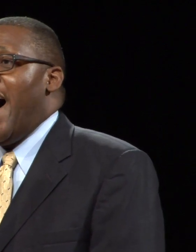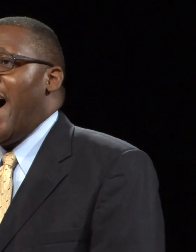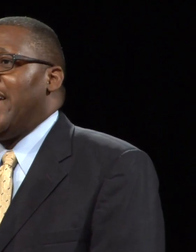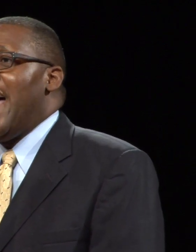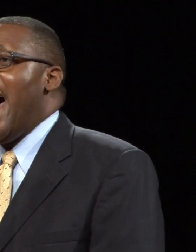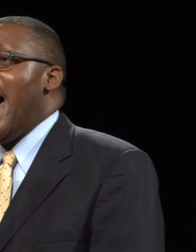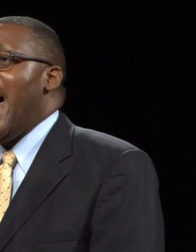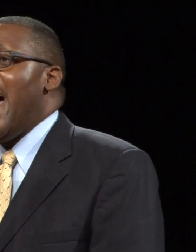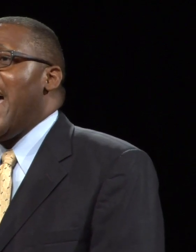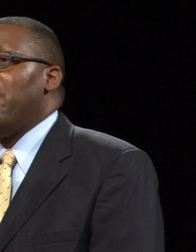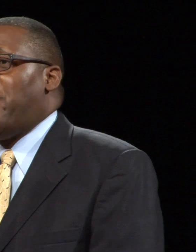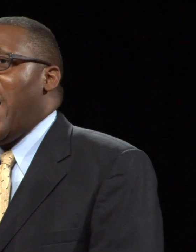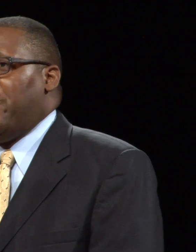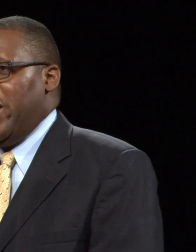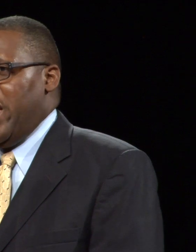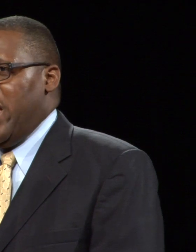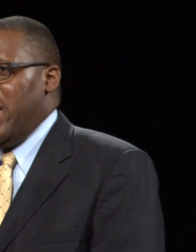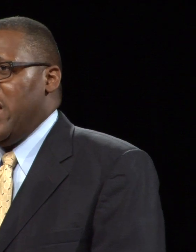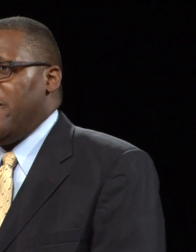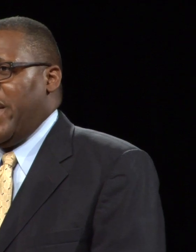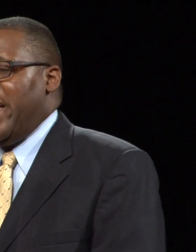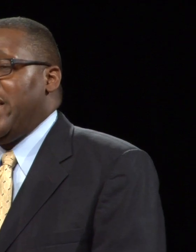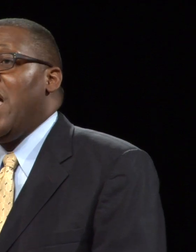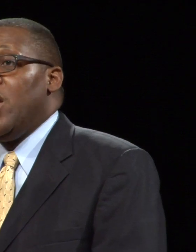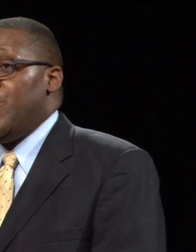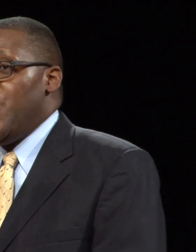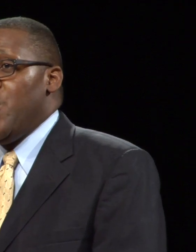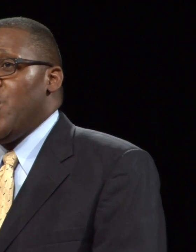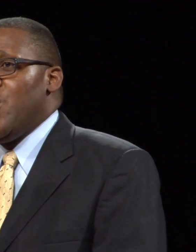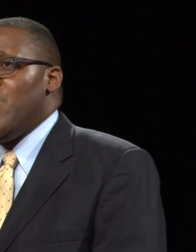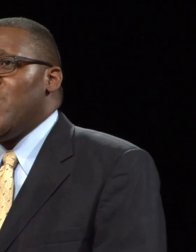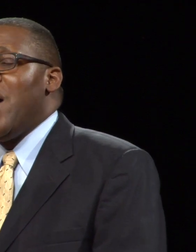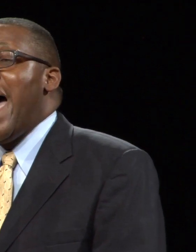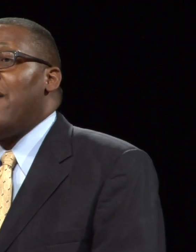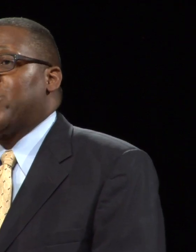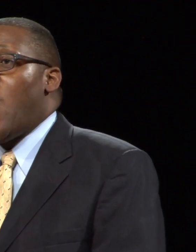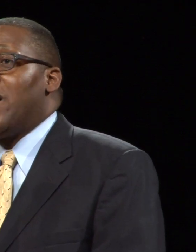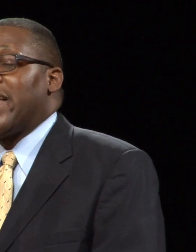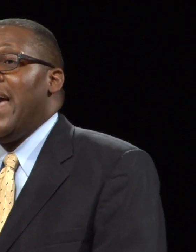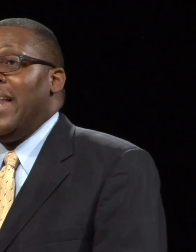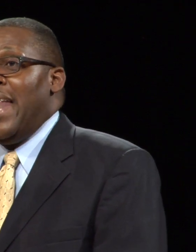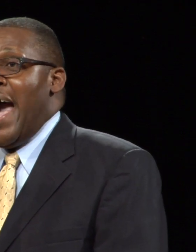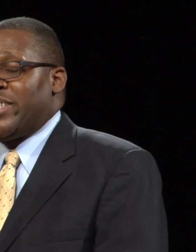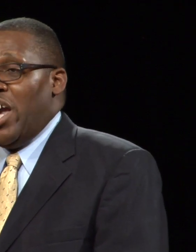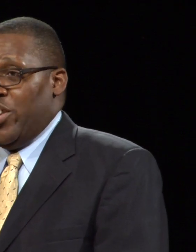A LIFE OF LIVING YOU HAVE TAUGHT;